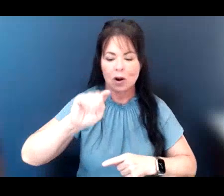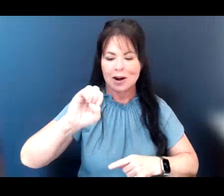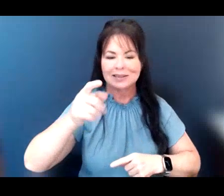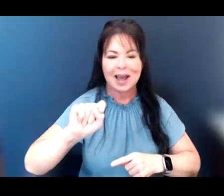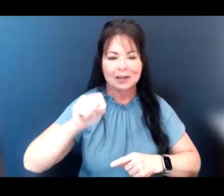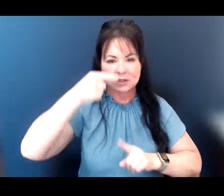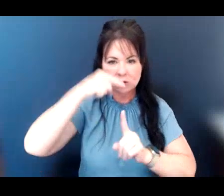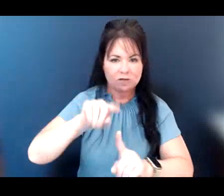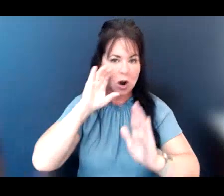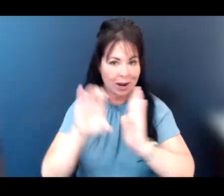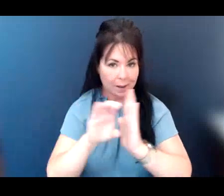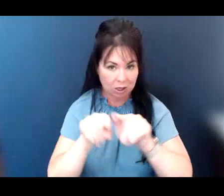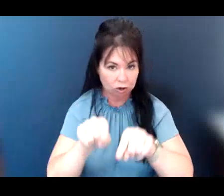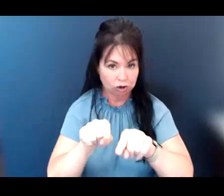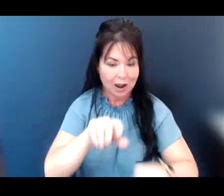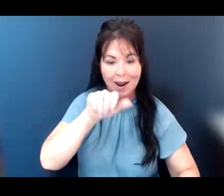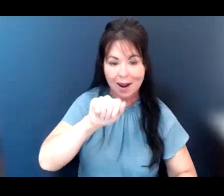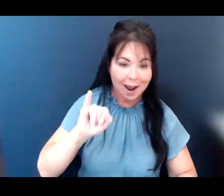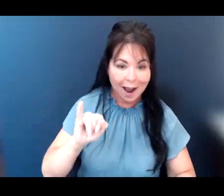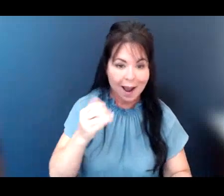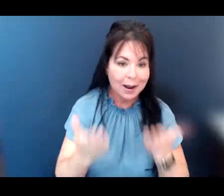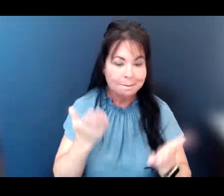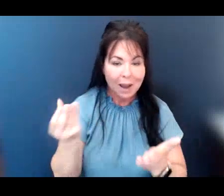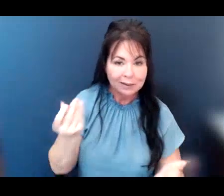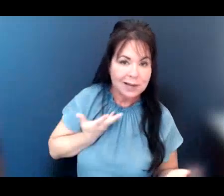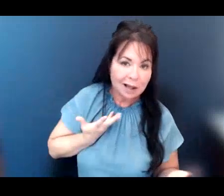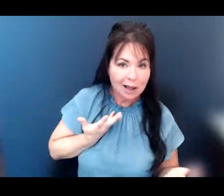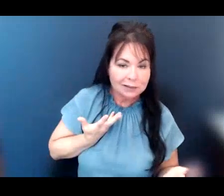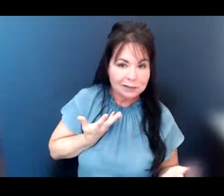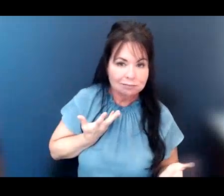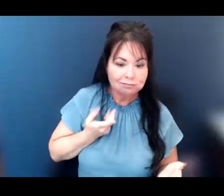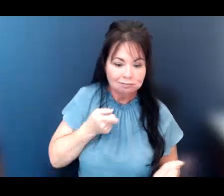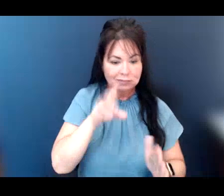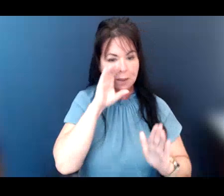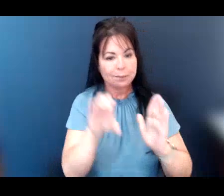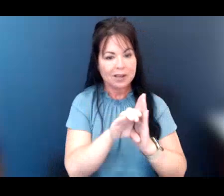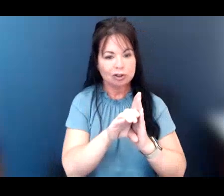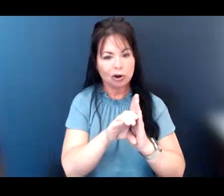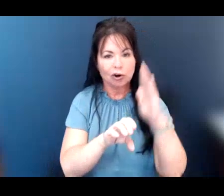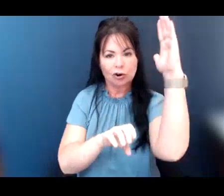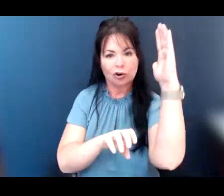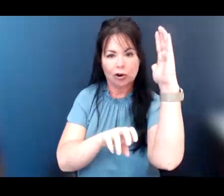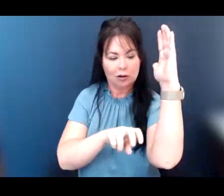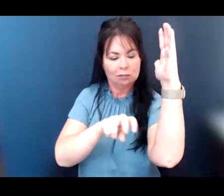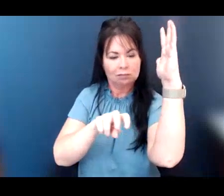the AI might tell us, this is a picture of a person sitting under a tree. But that AI image generator can't tell us that.